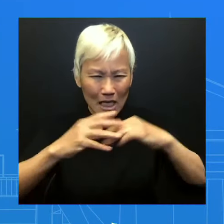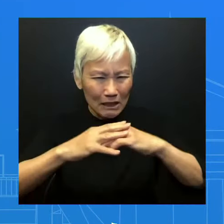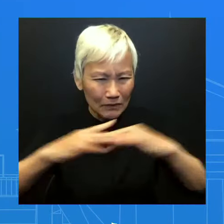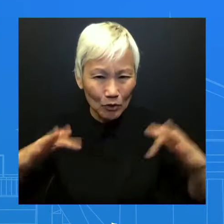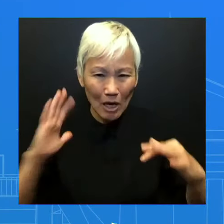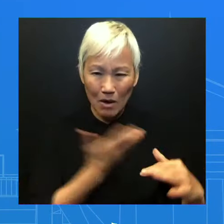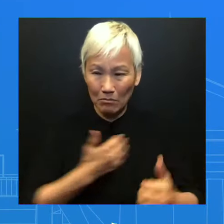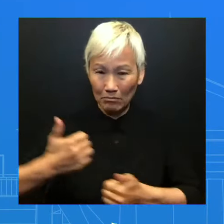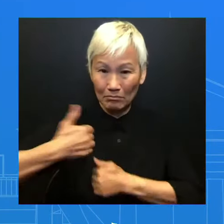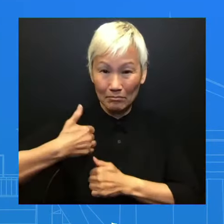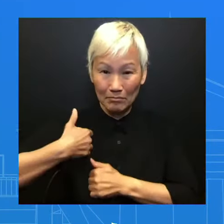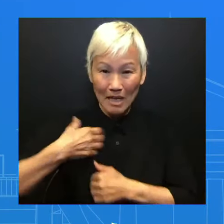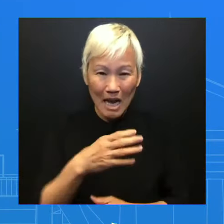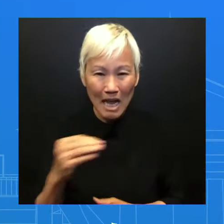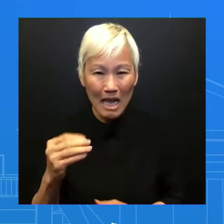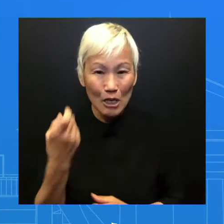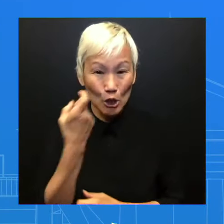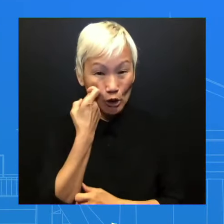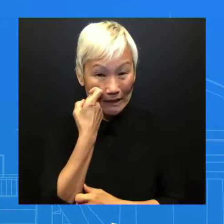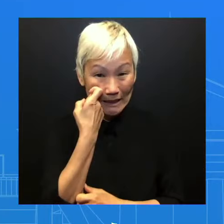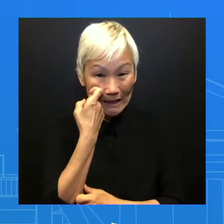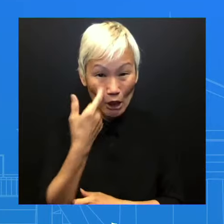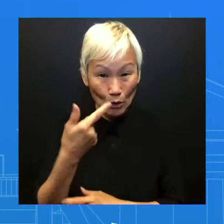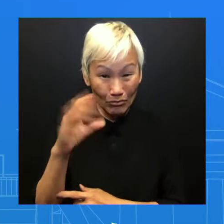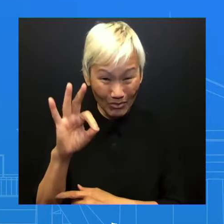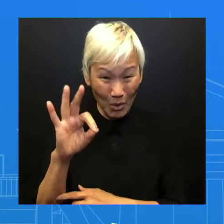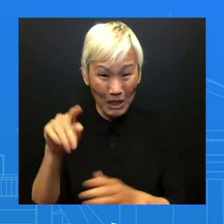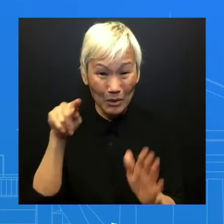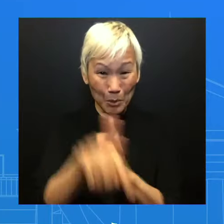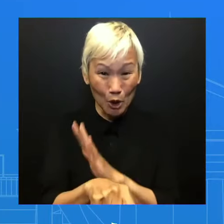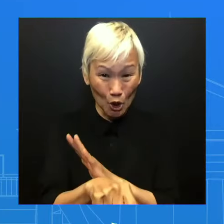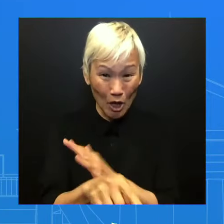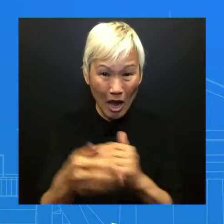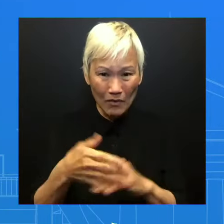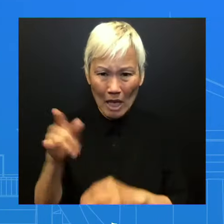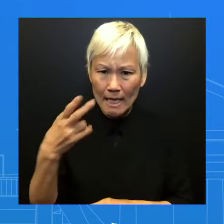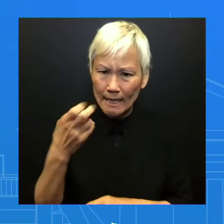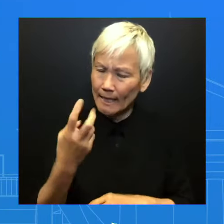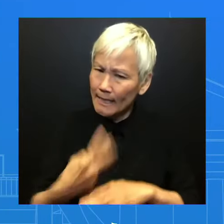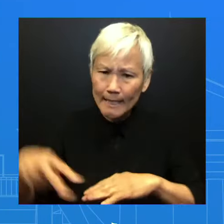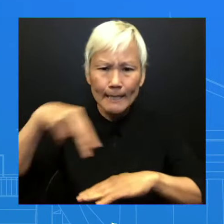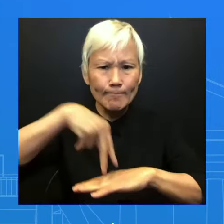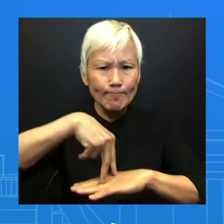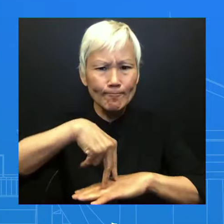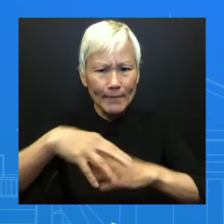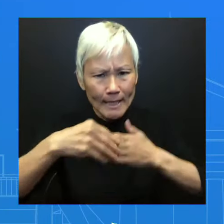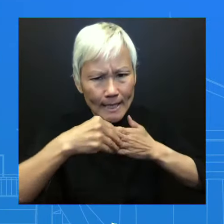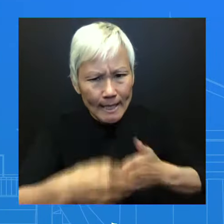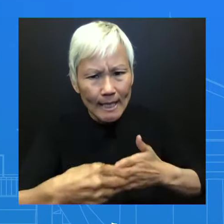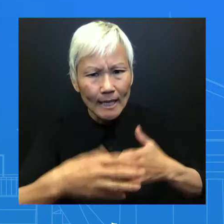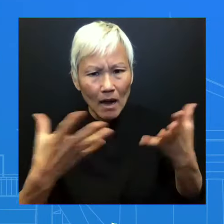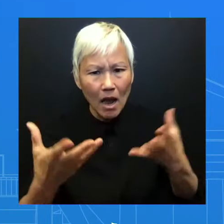that went viral and struck a chord with Americans across the street -- across -- I'm sorry -- across the country. So, clearly, this is important.